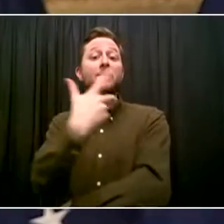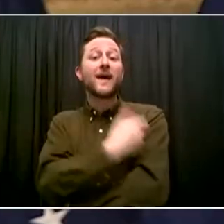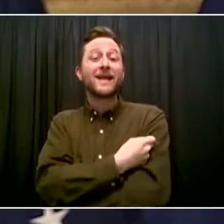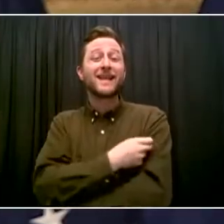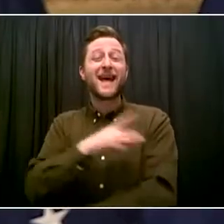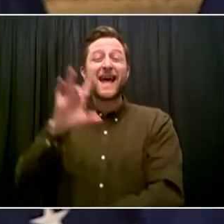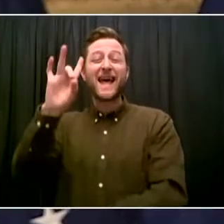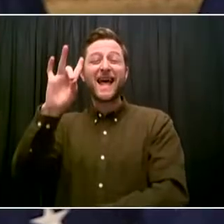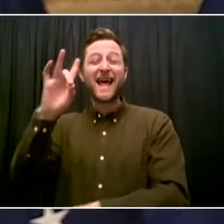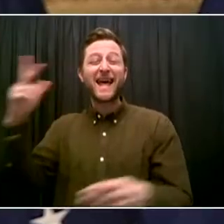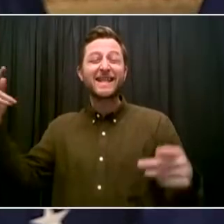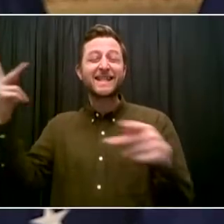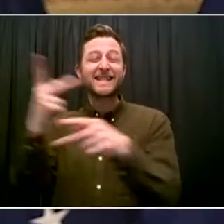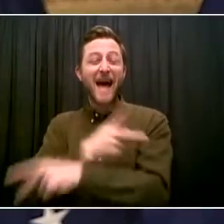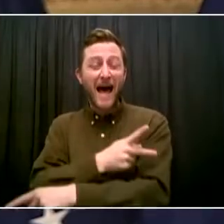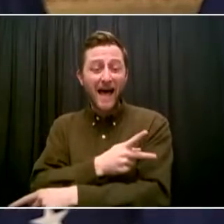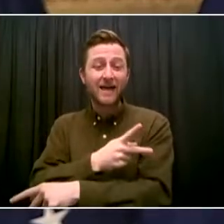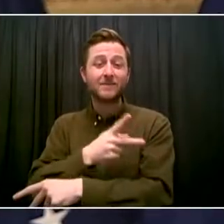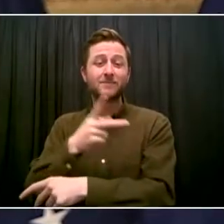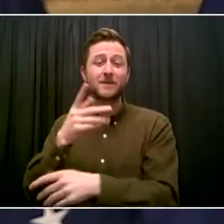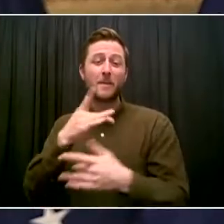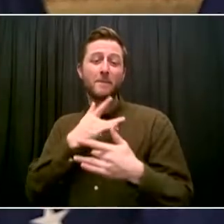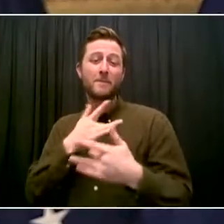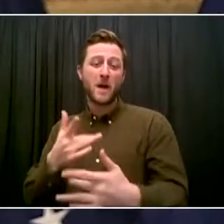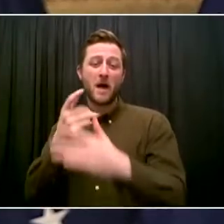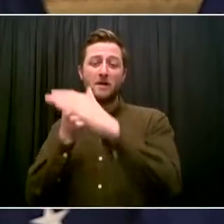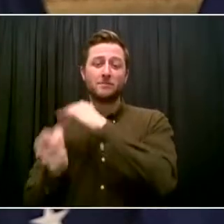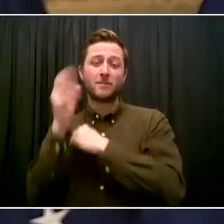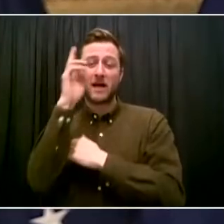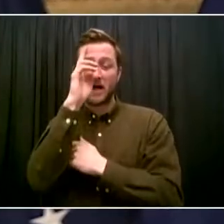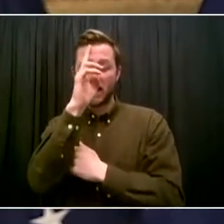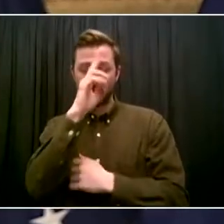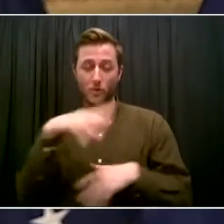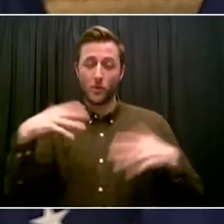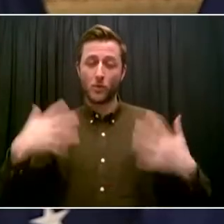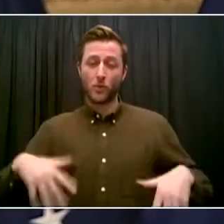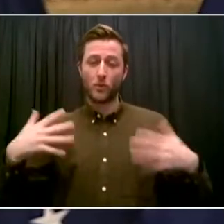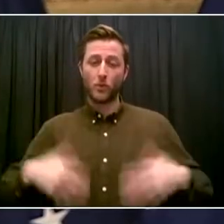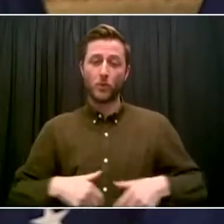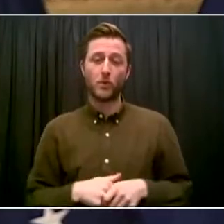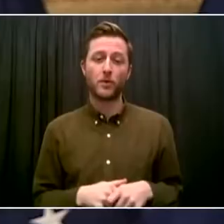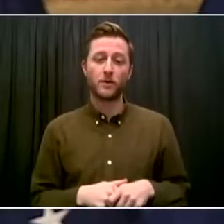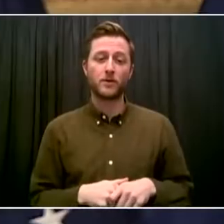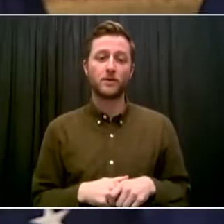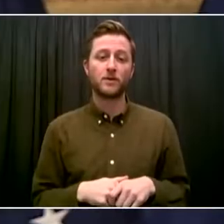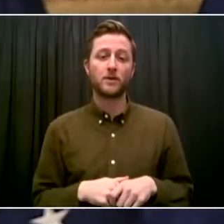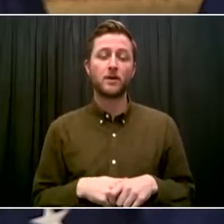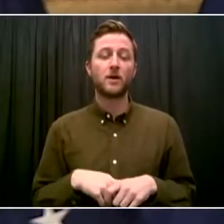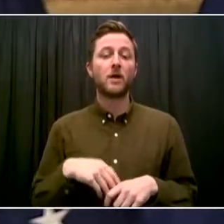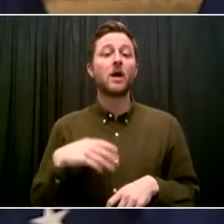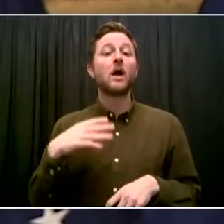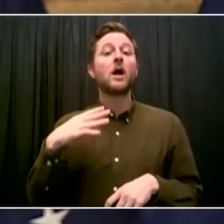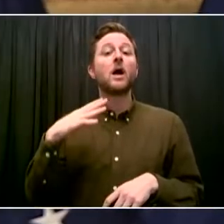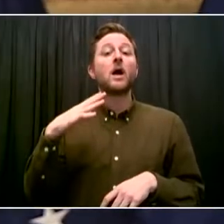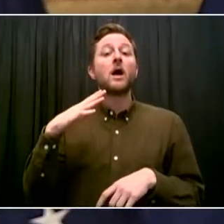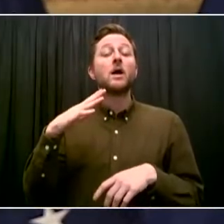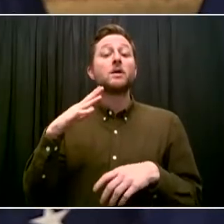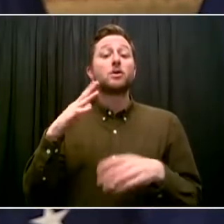UNVACCINATED PEOPLE ARE OVER EIGHT TIMES MORE LIKELY TO BE HOSPITALIZED COMPARED TO THOSE